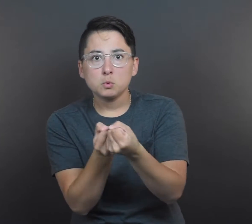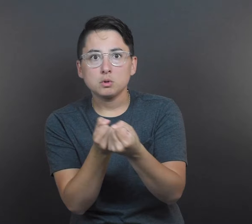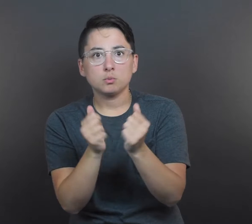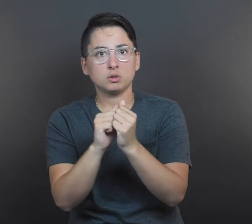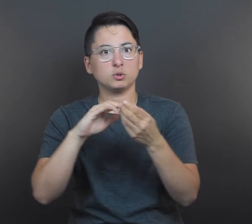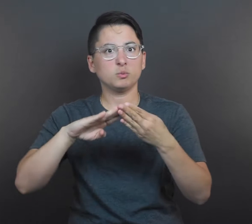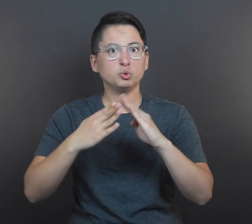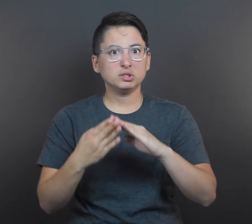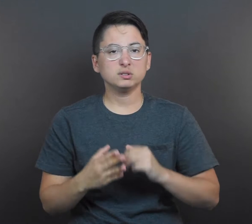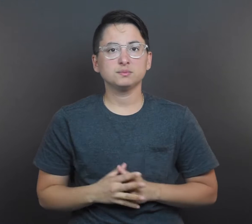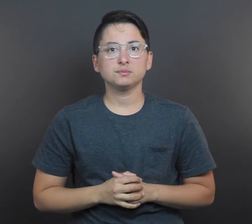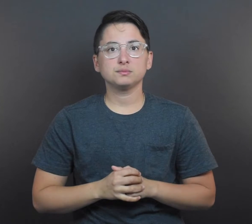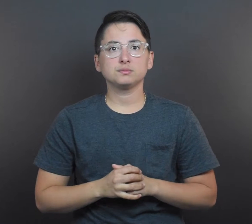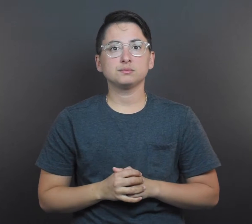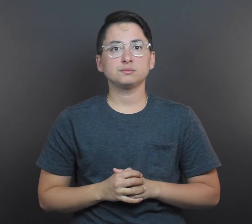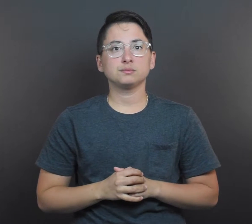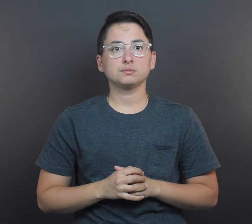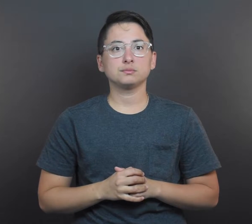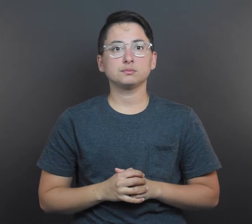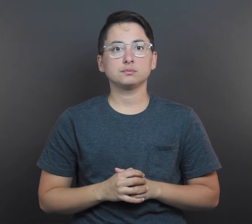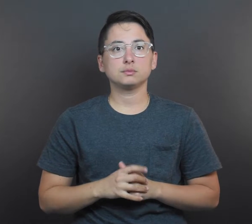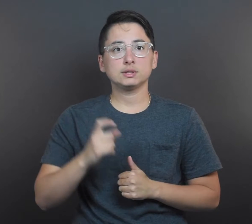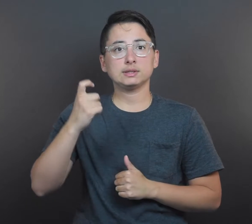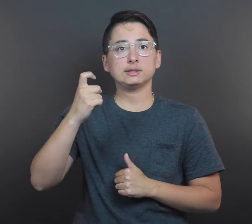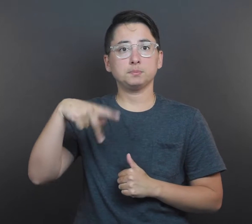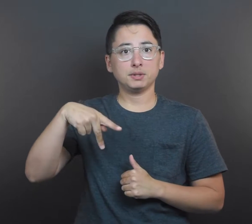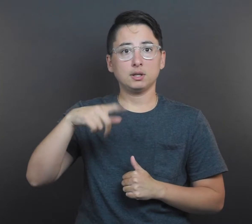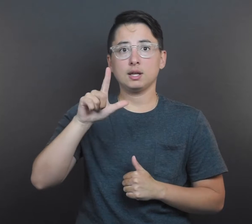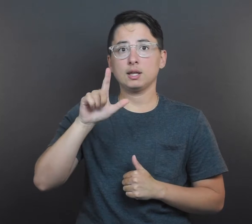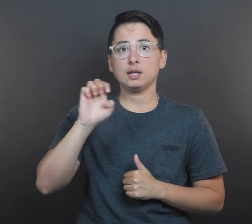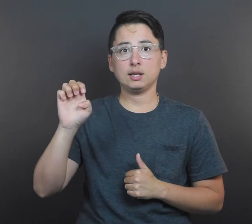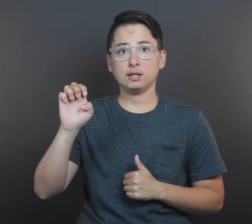and sustaining all the great relationships and networks into the future is needed,"